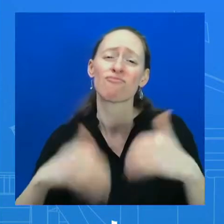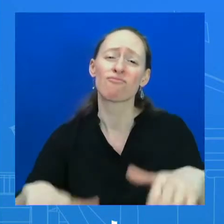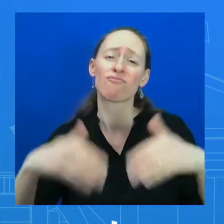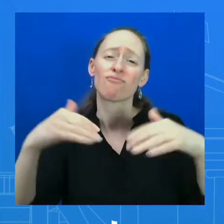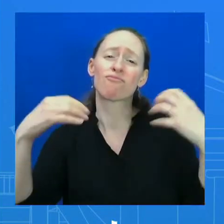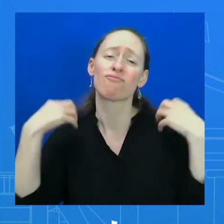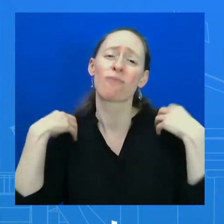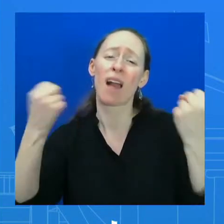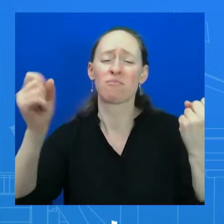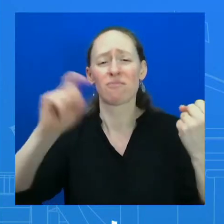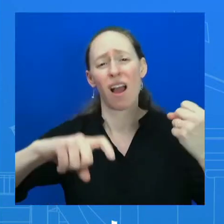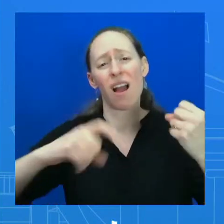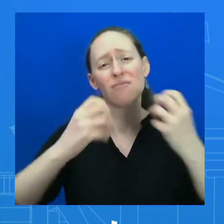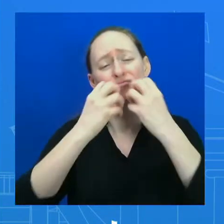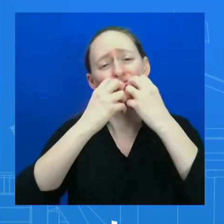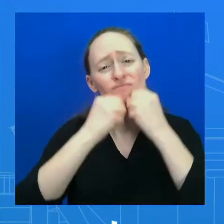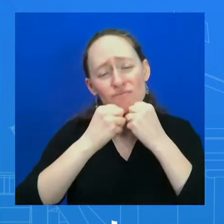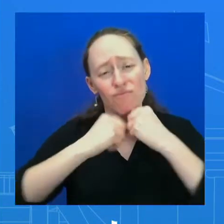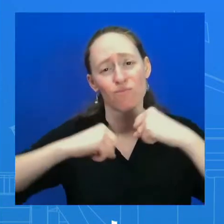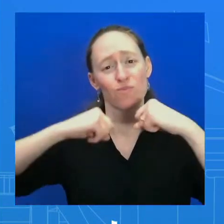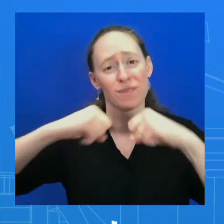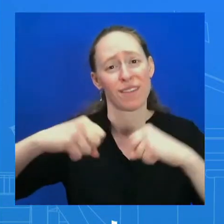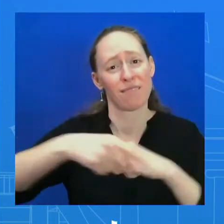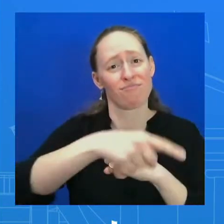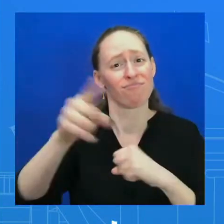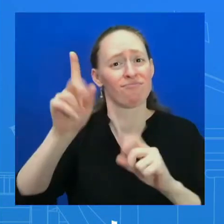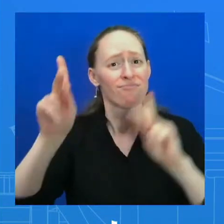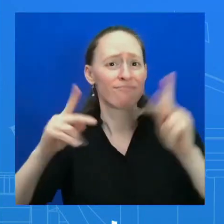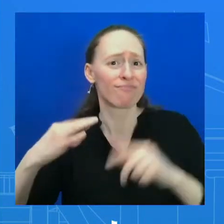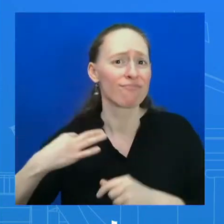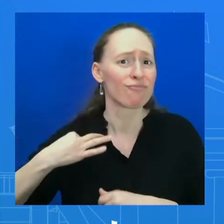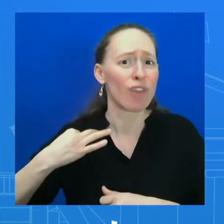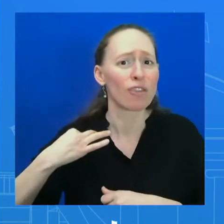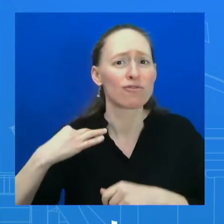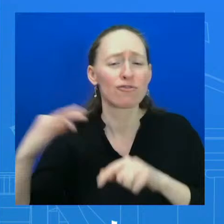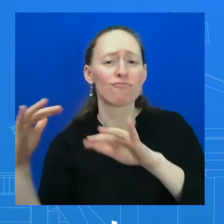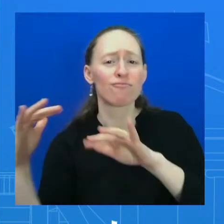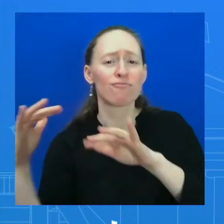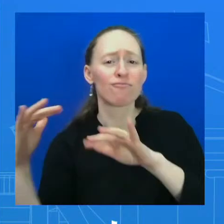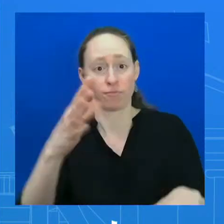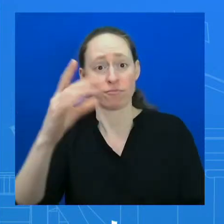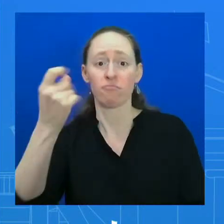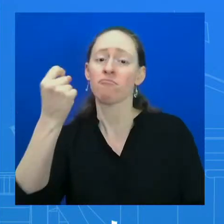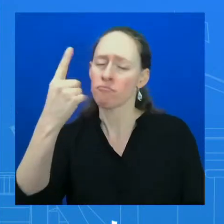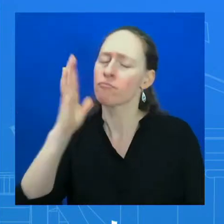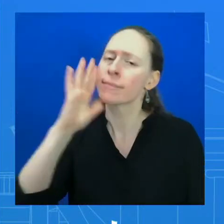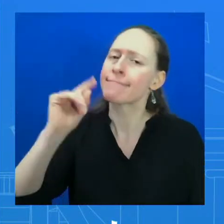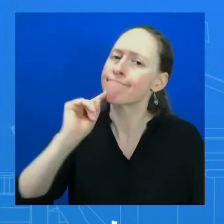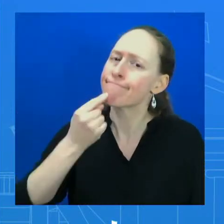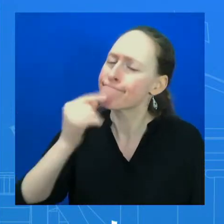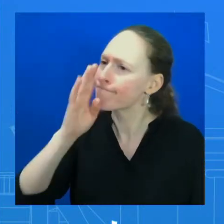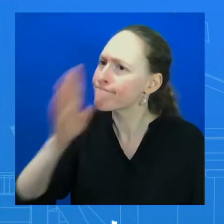We're going to have those tough, tough conversations as we have been. And so, that's part of -- this is part of it, right? This is part of di- -- diplomacy.